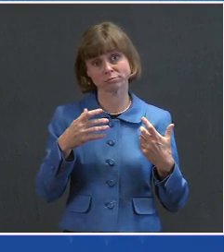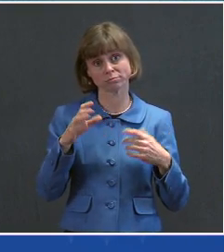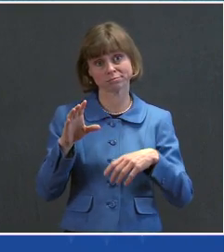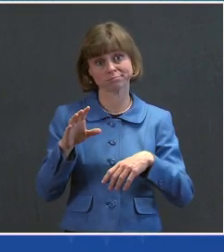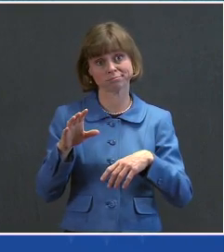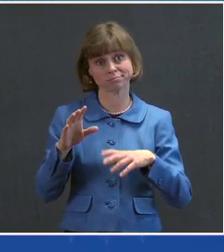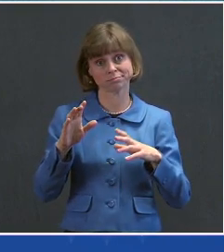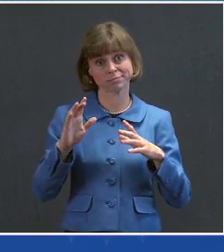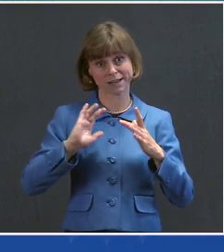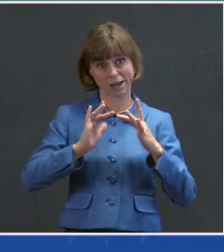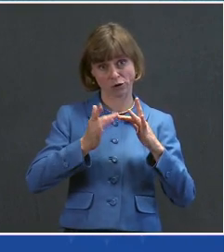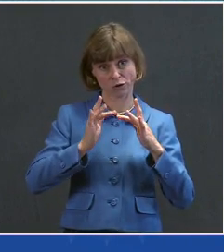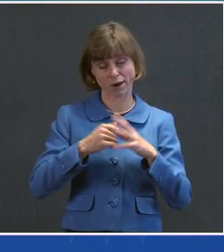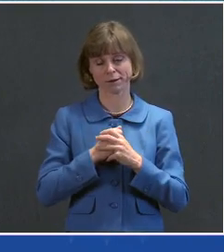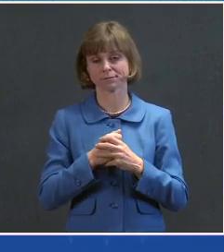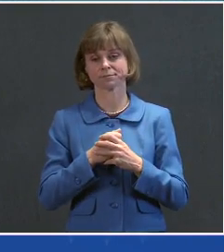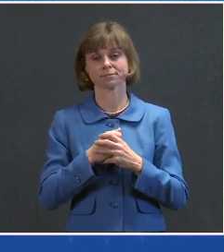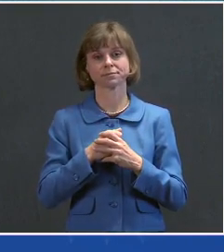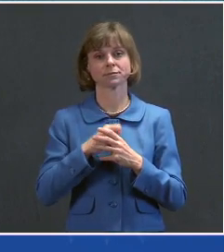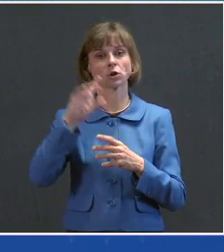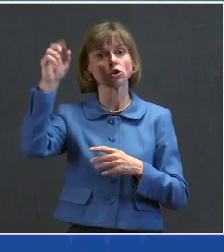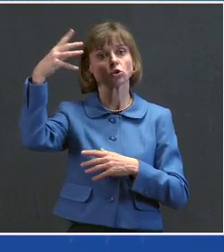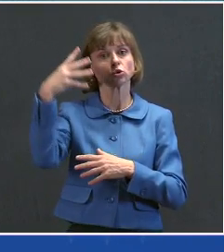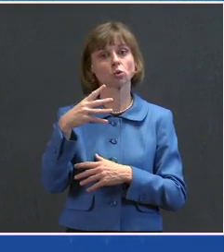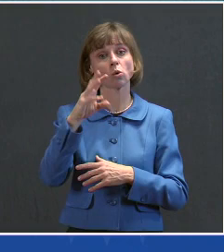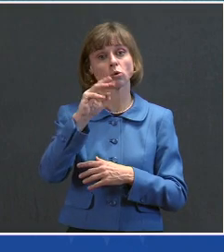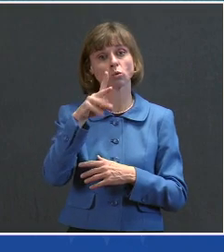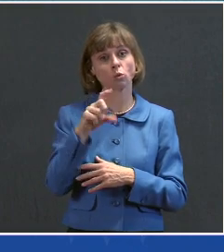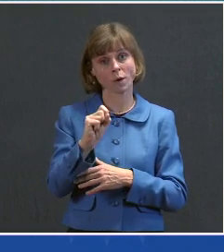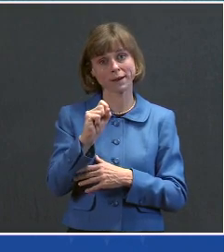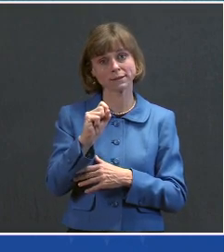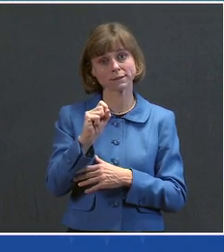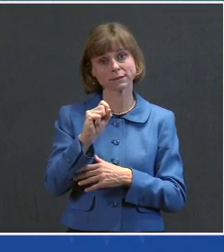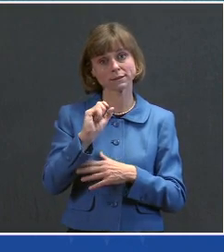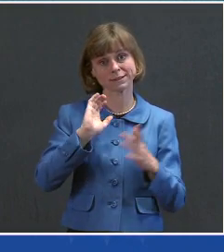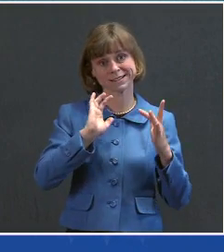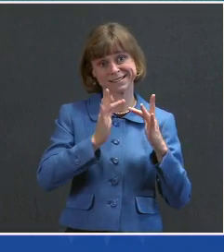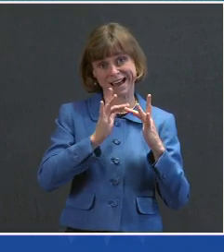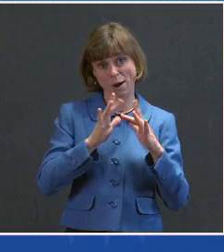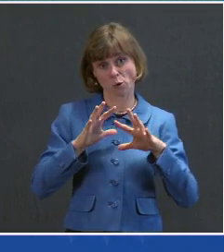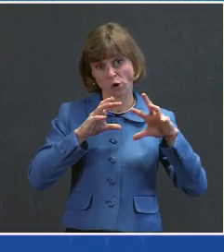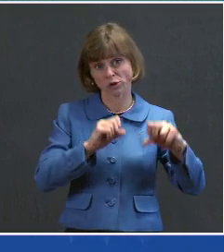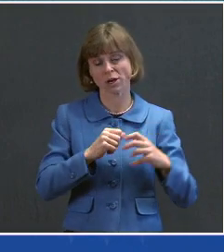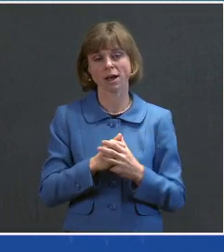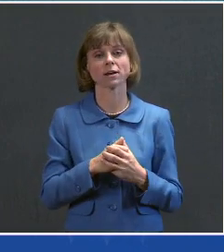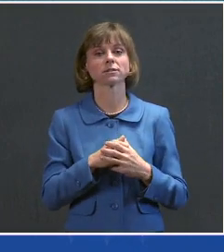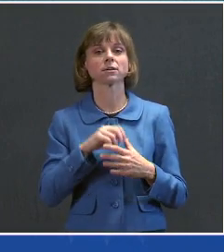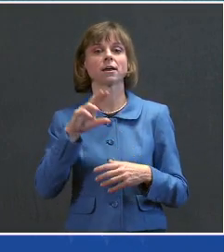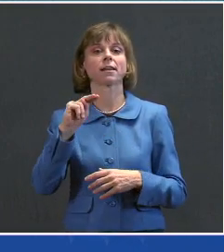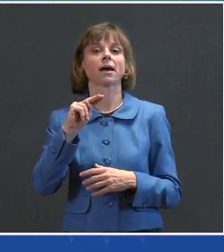That's all underway. The President, the national security team reserves the right to respond at a time and manner of their choosing.